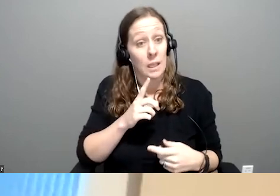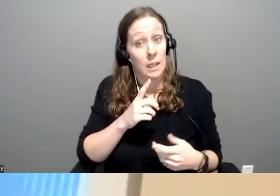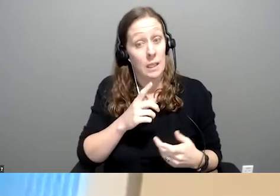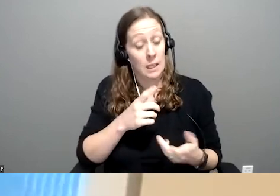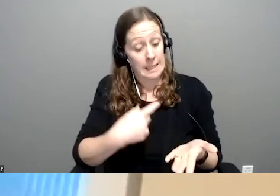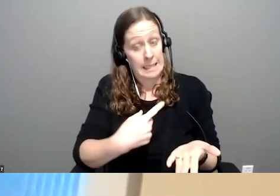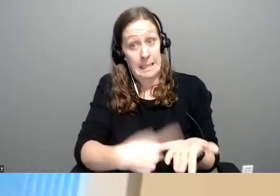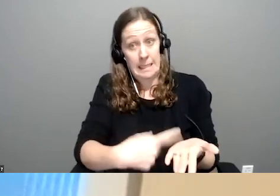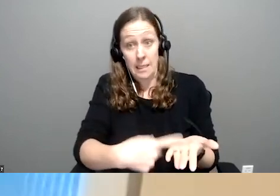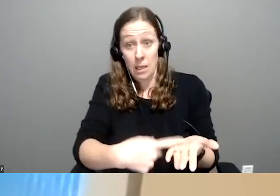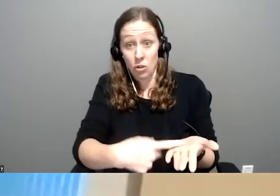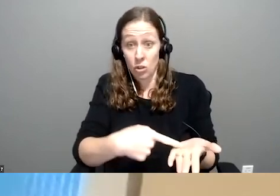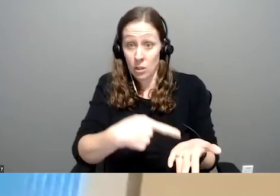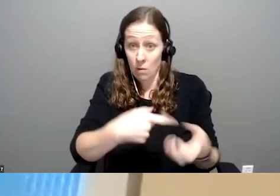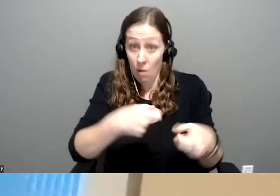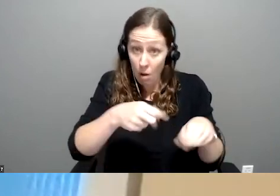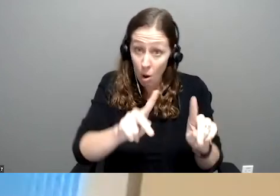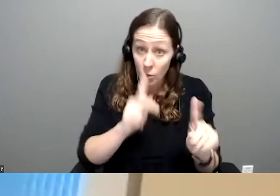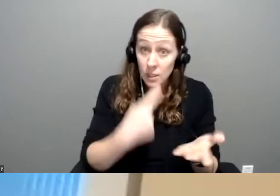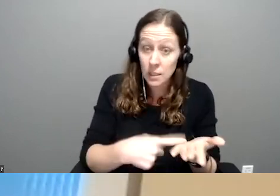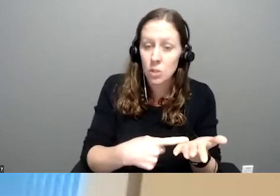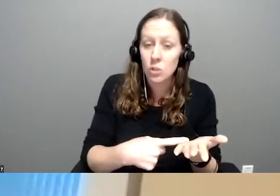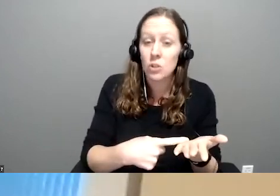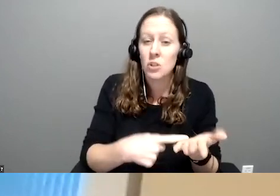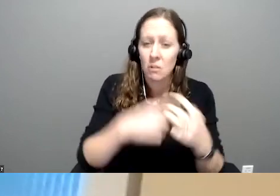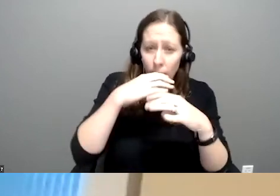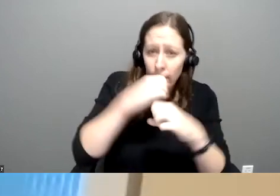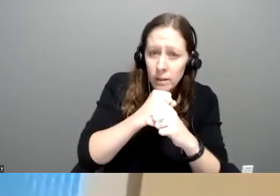So it was a confidential space where they were able to share their own stories.